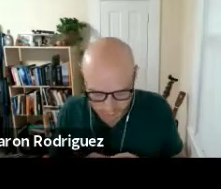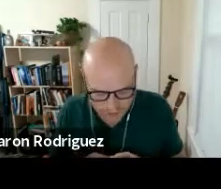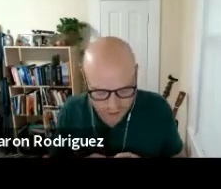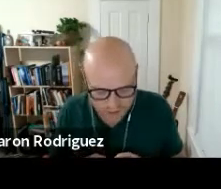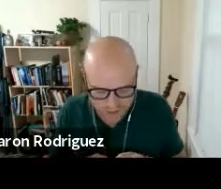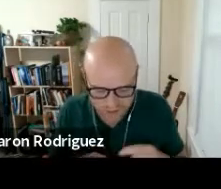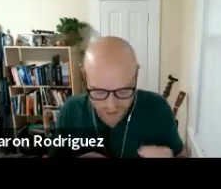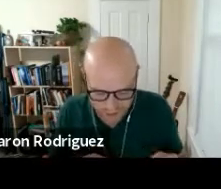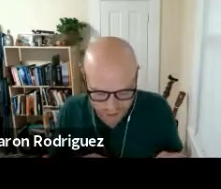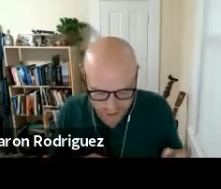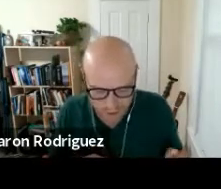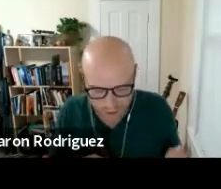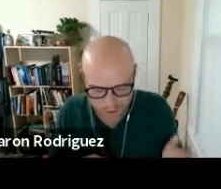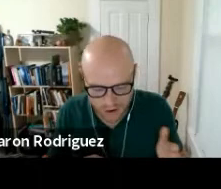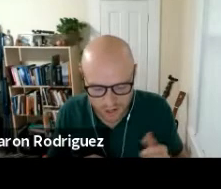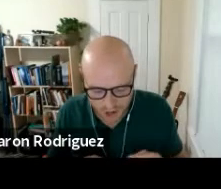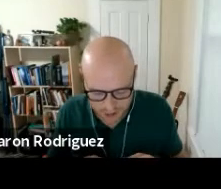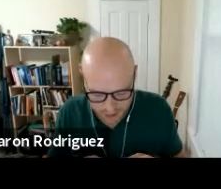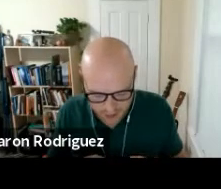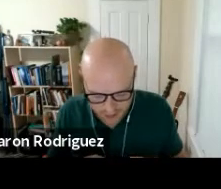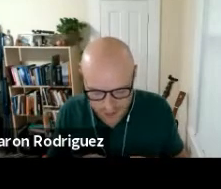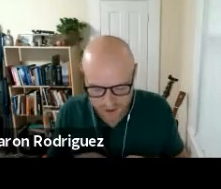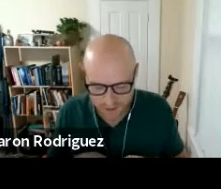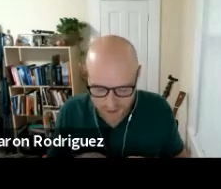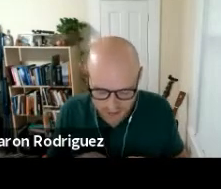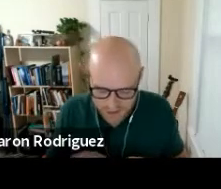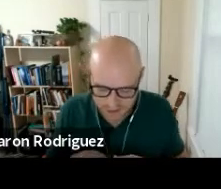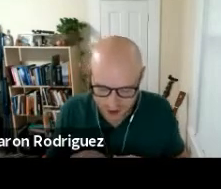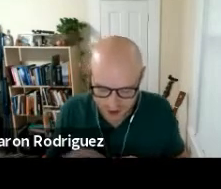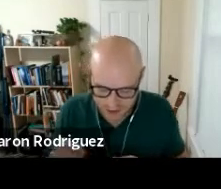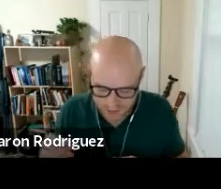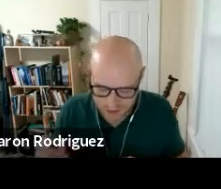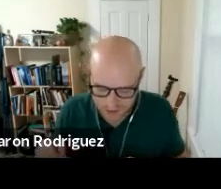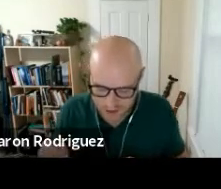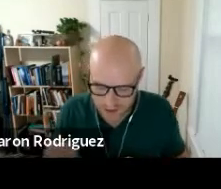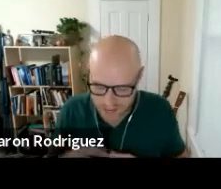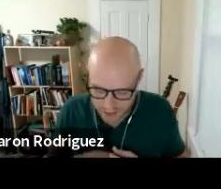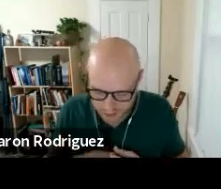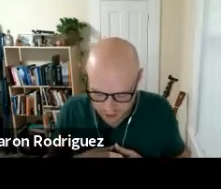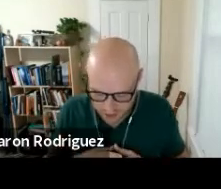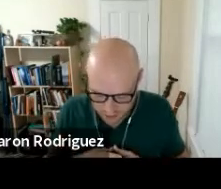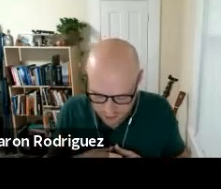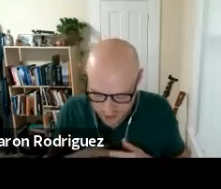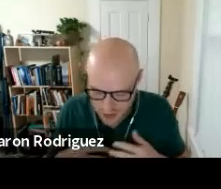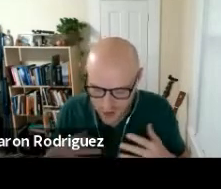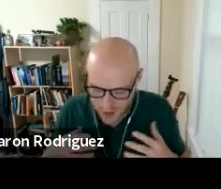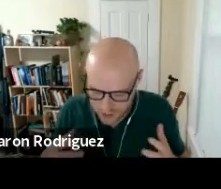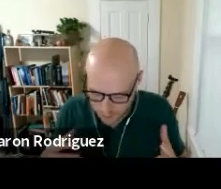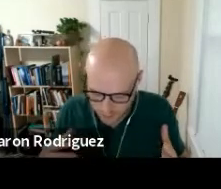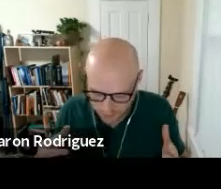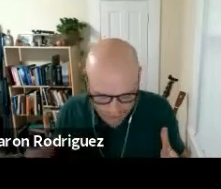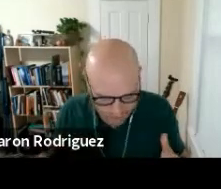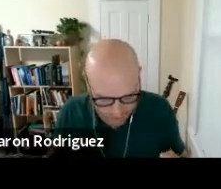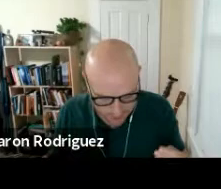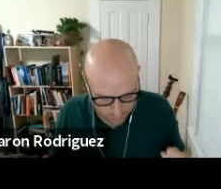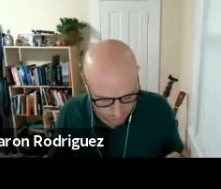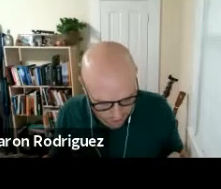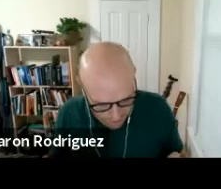a finger goes over a gutter. If the reader is dragging i n the incorrect order a double pulse.